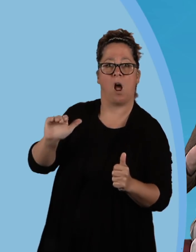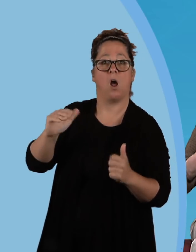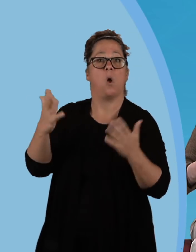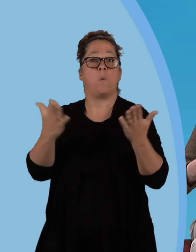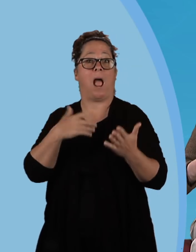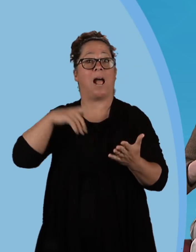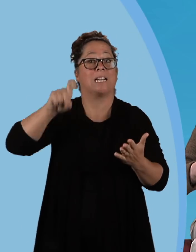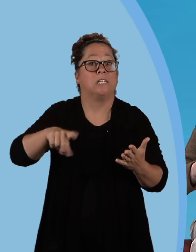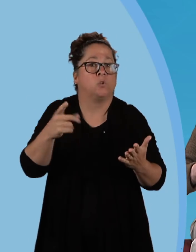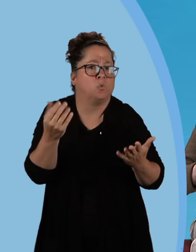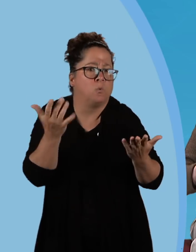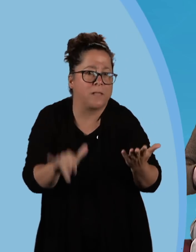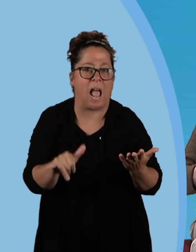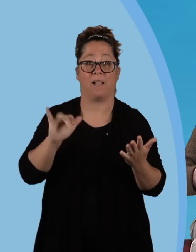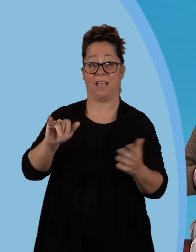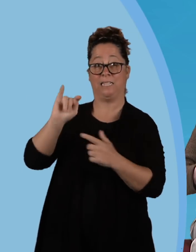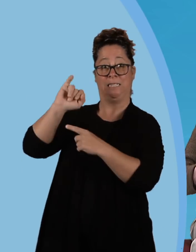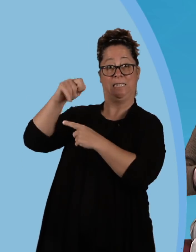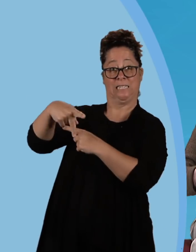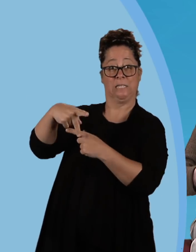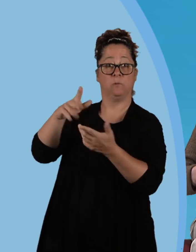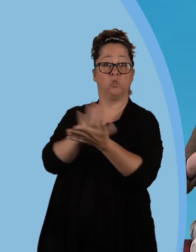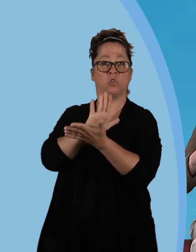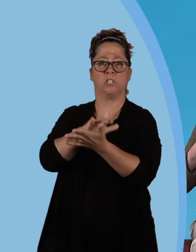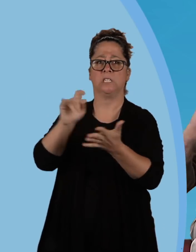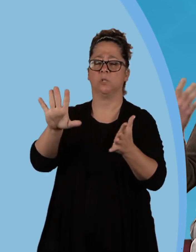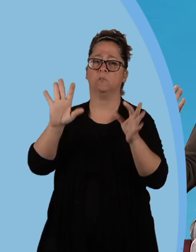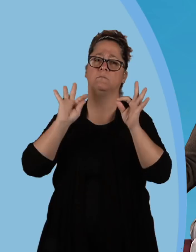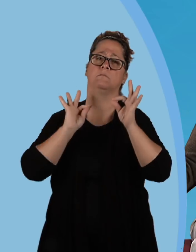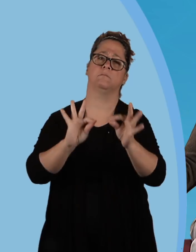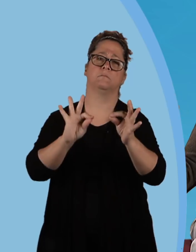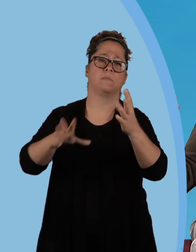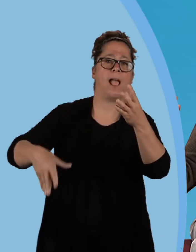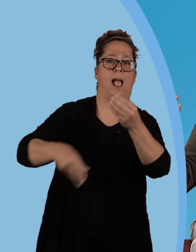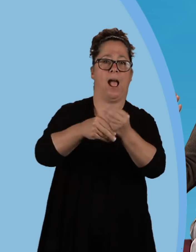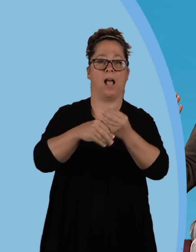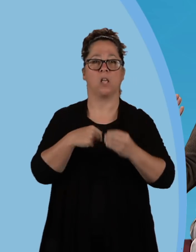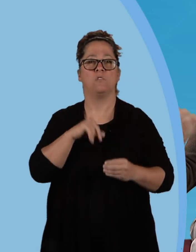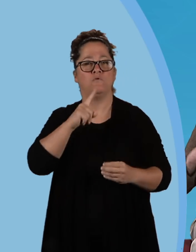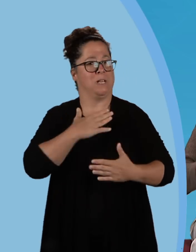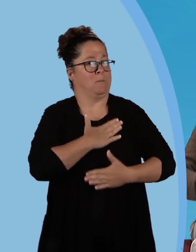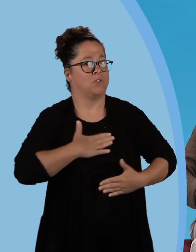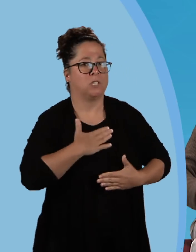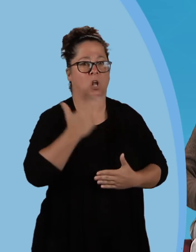so I think that tip sheet is a very timely addition. I really appreciate the Clerc Center